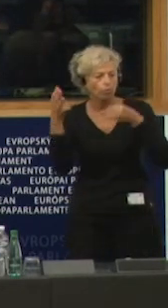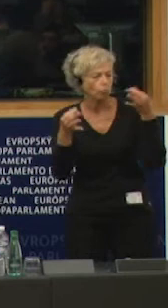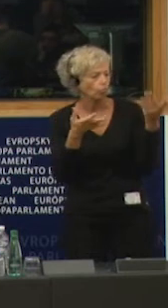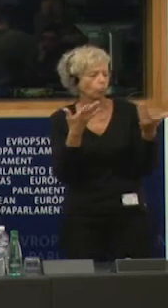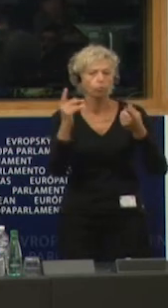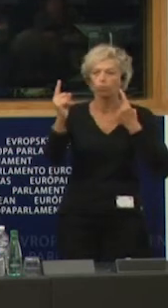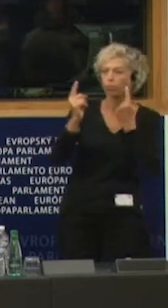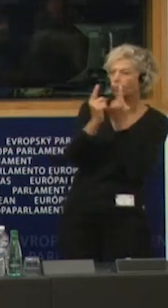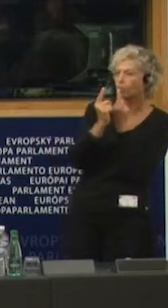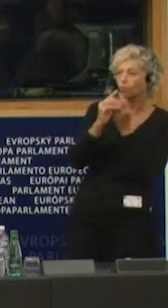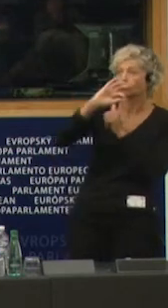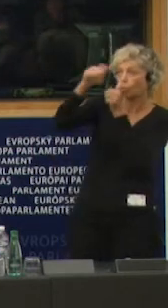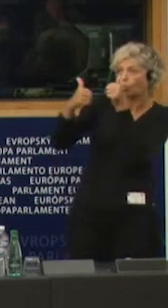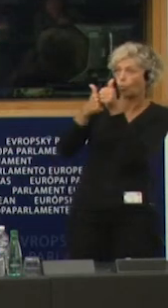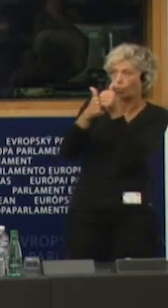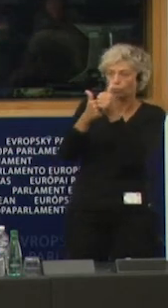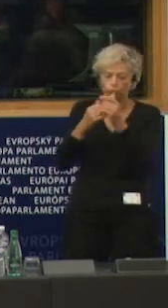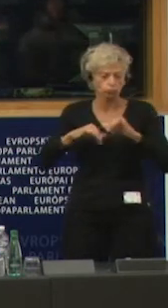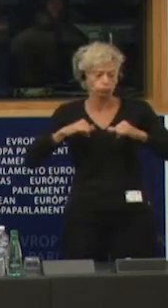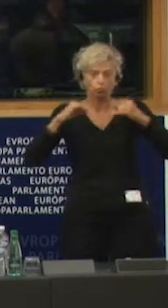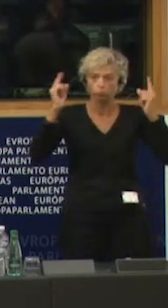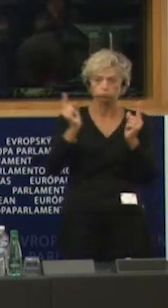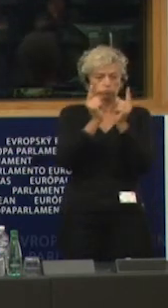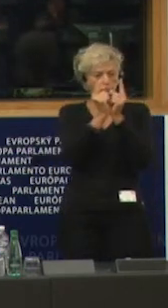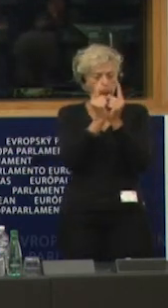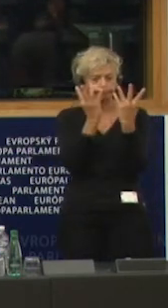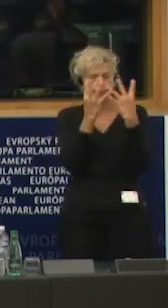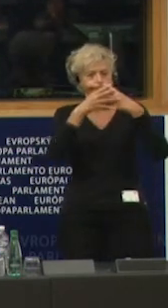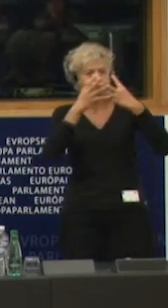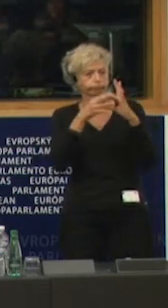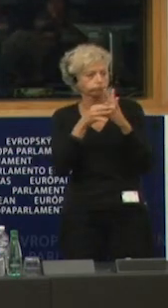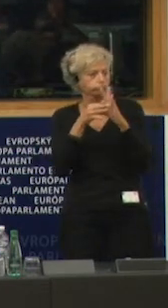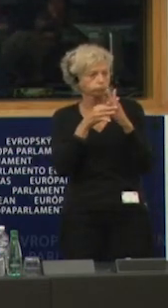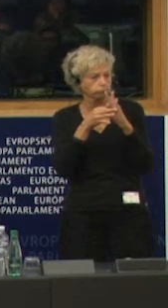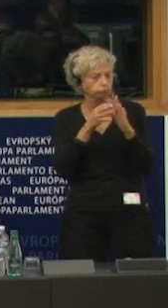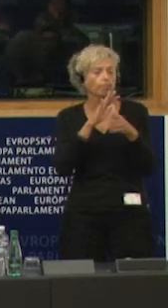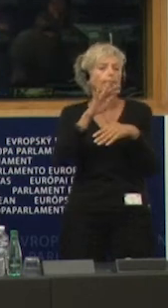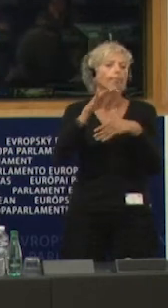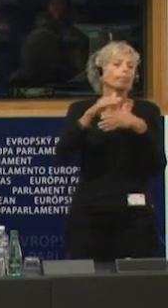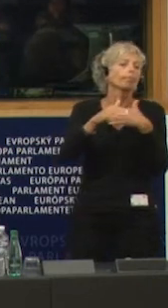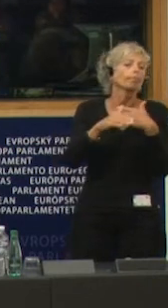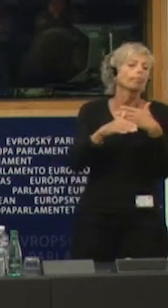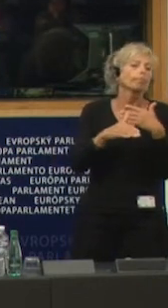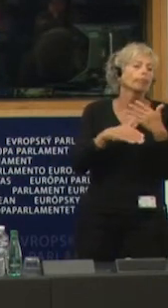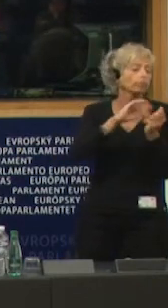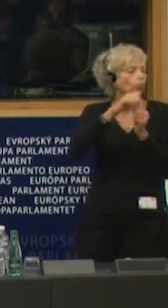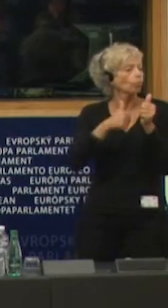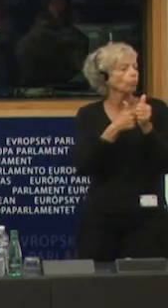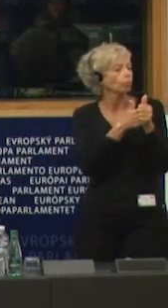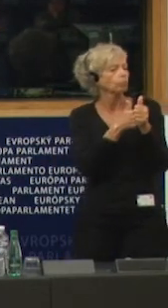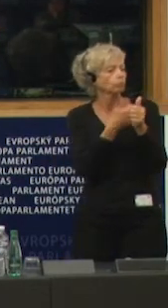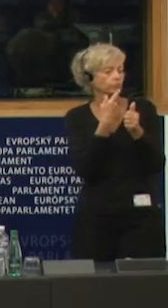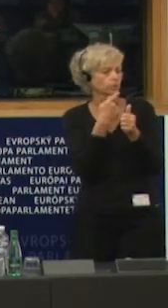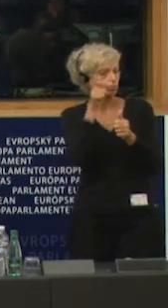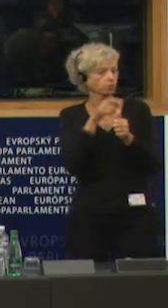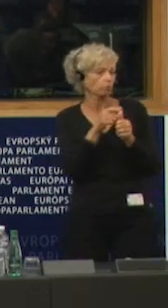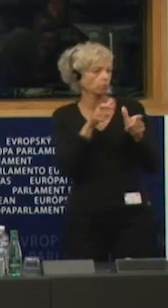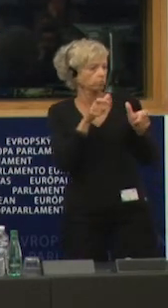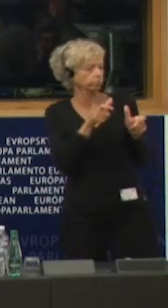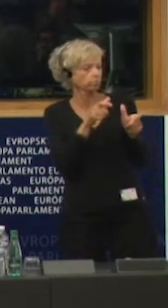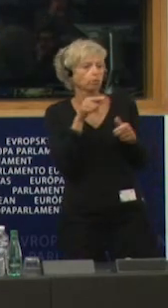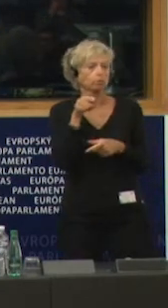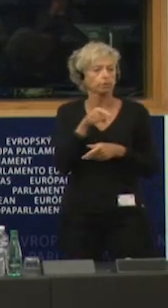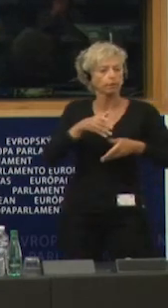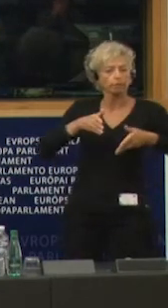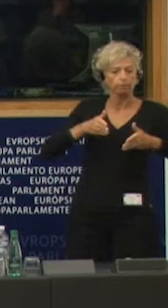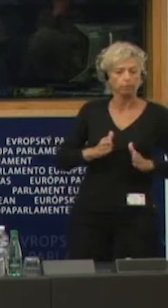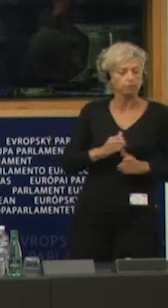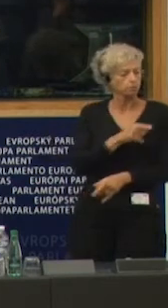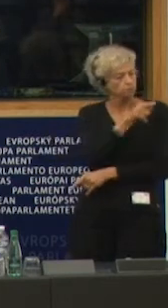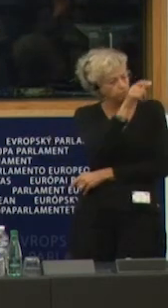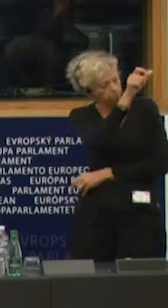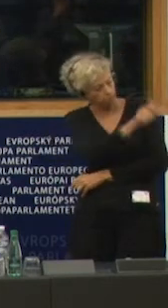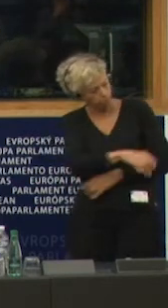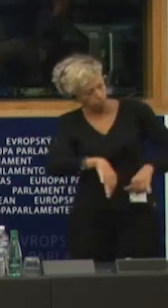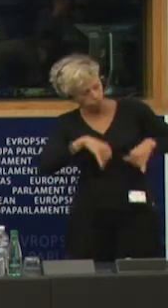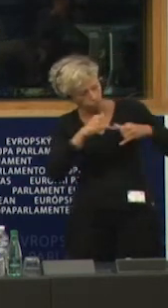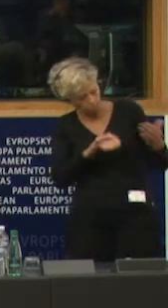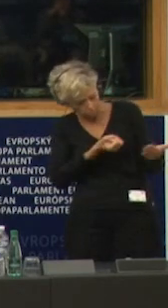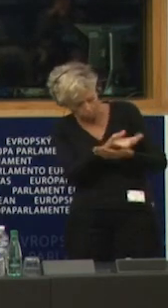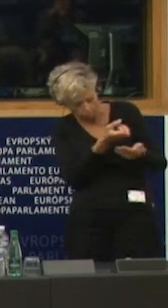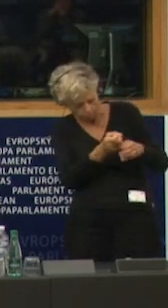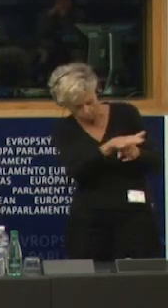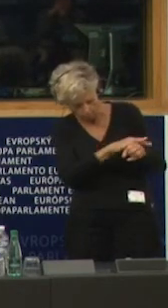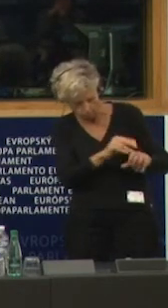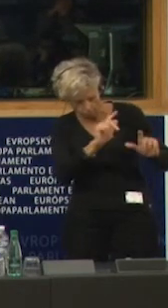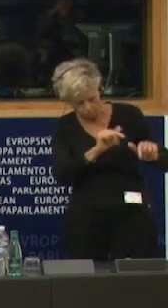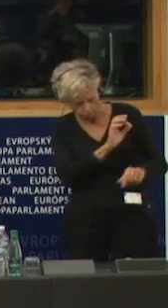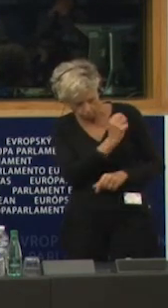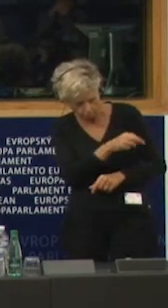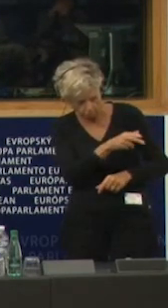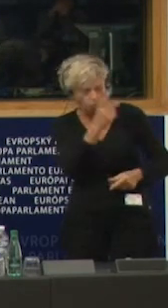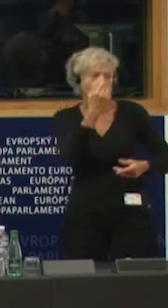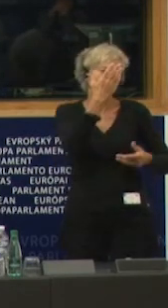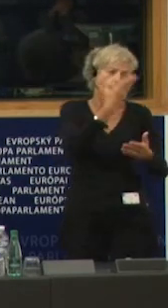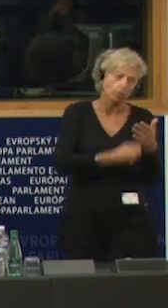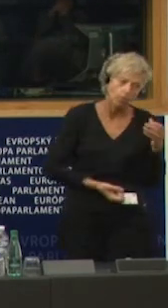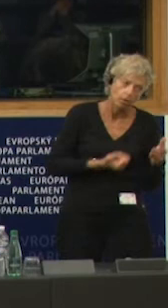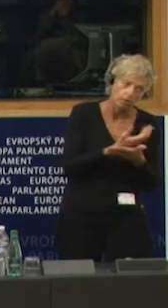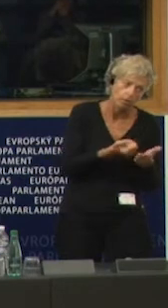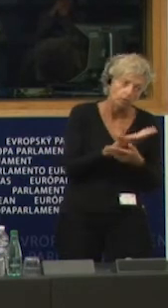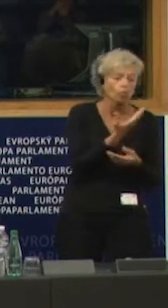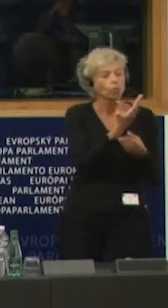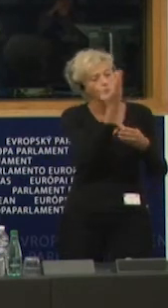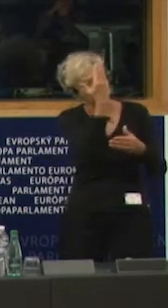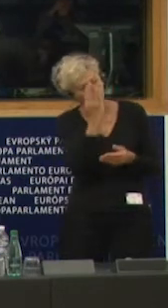26.000 completed the program. So, couple of days ago, that's when the figures were finalised.